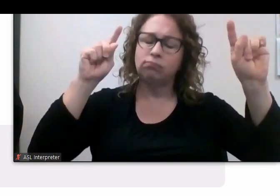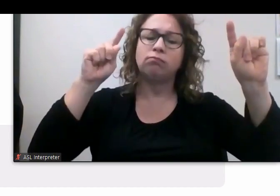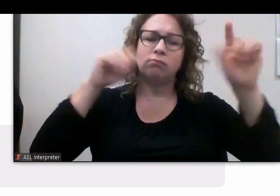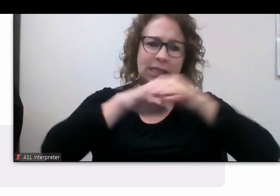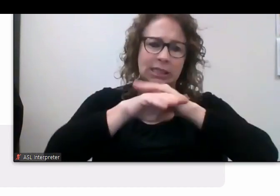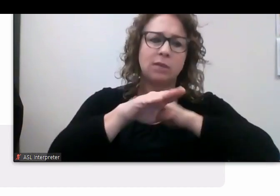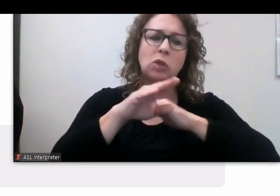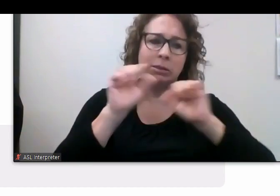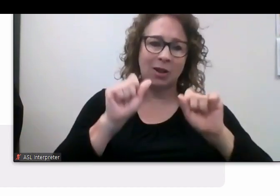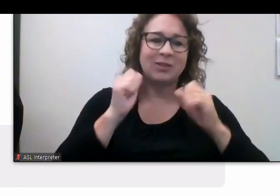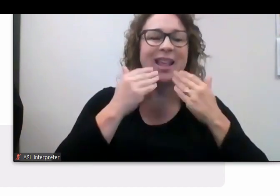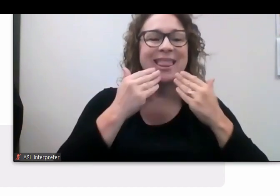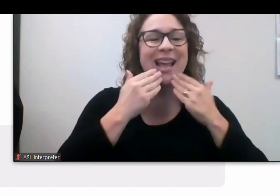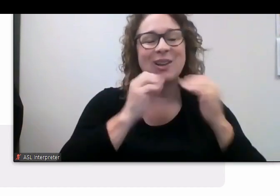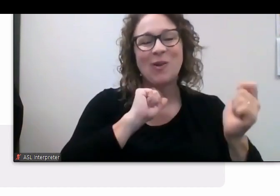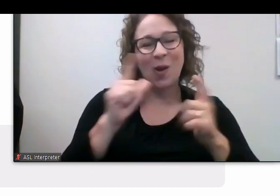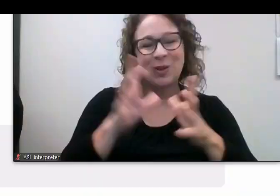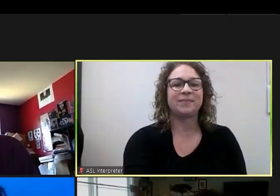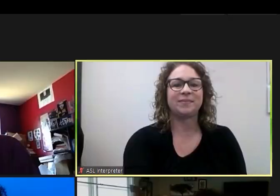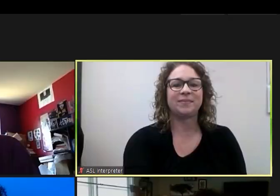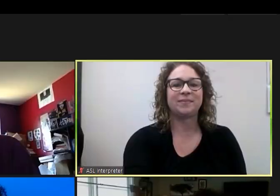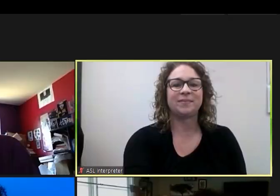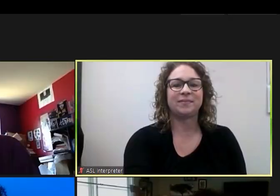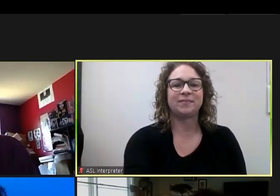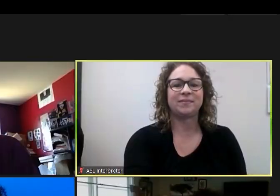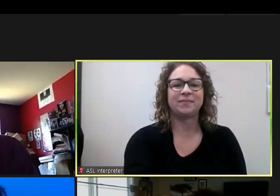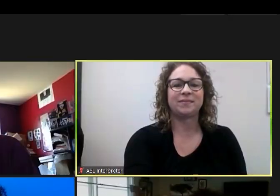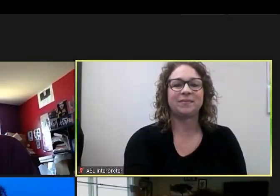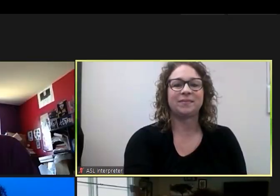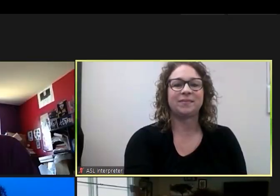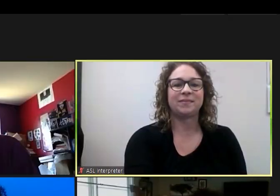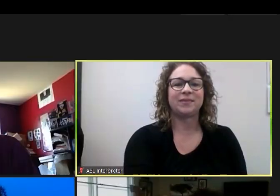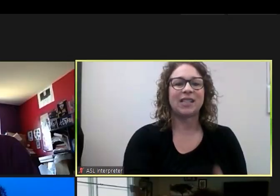Thank you all very much. (Megan Bostic): Thank you all